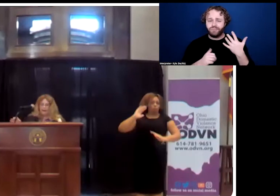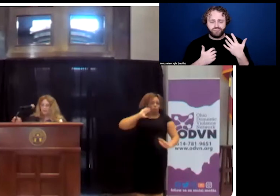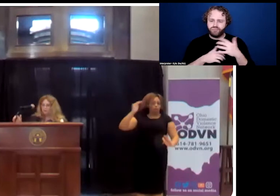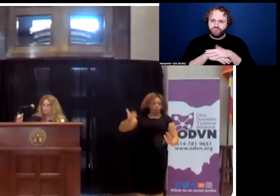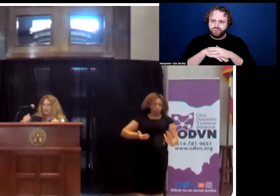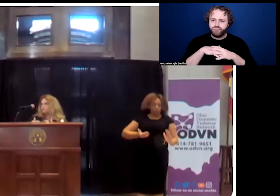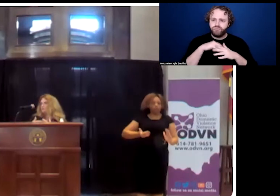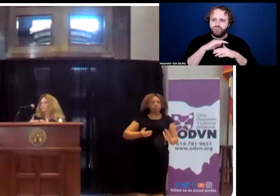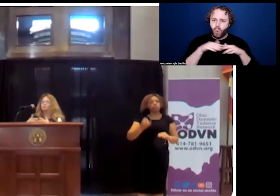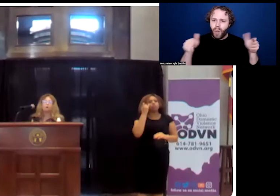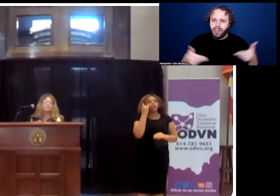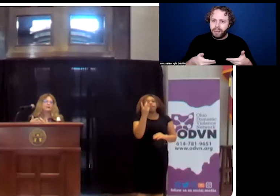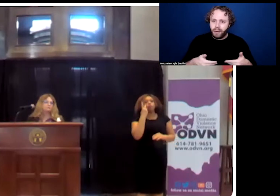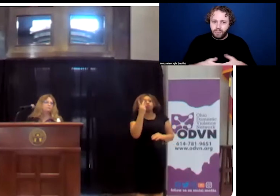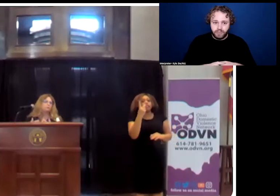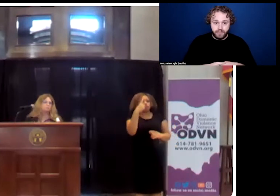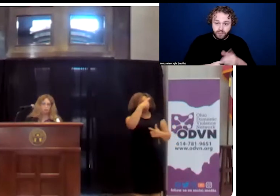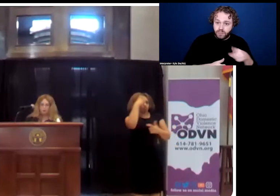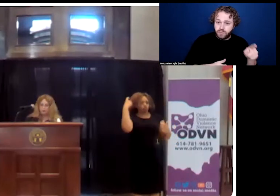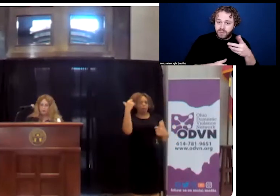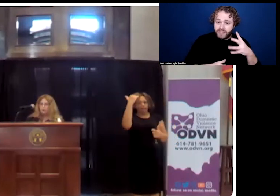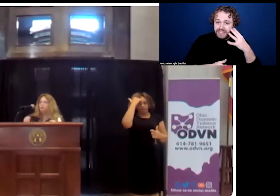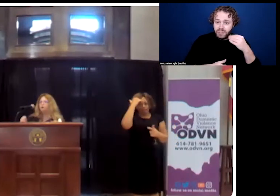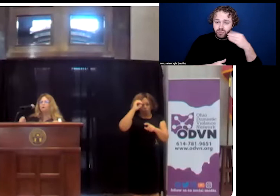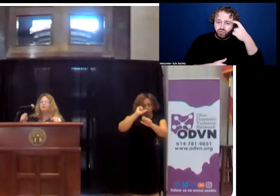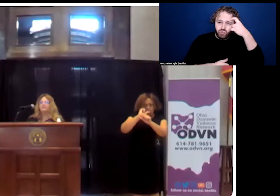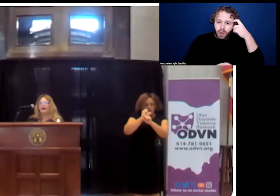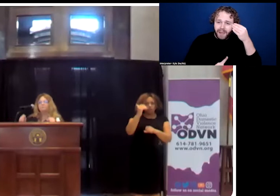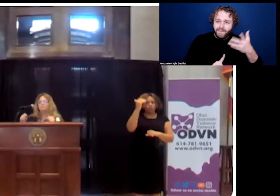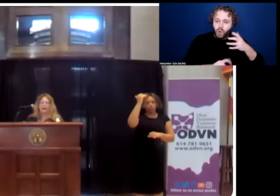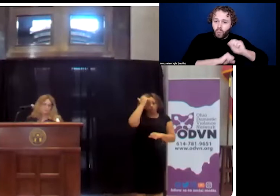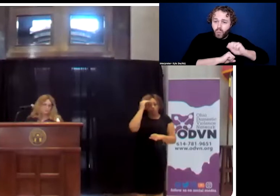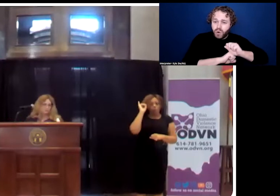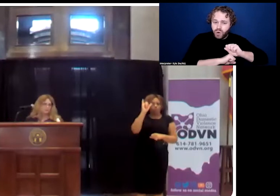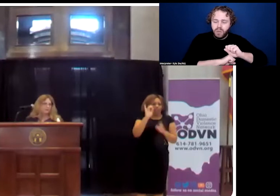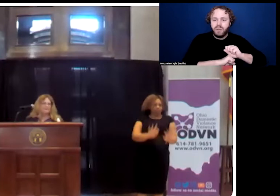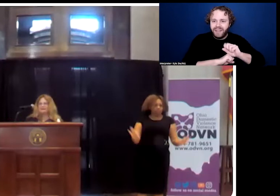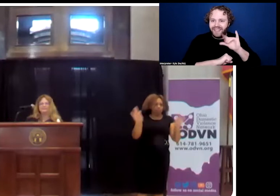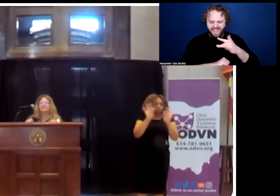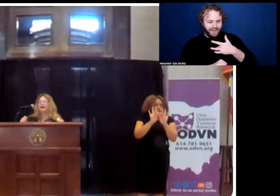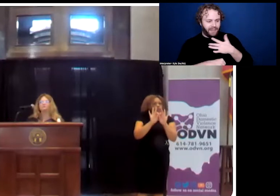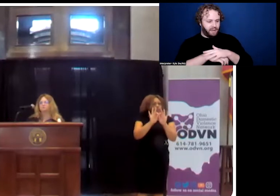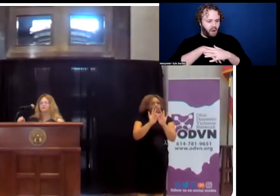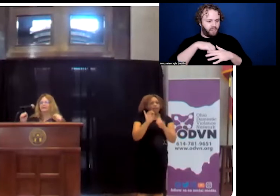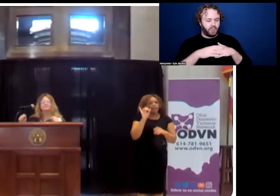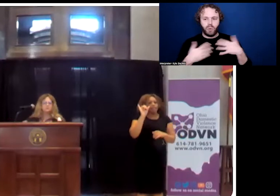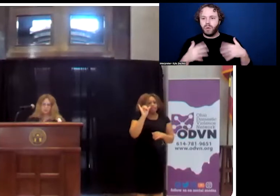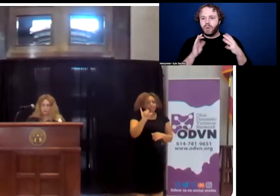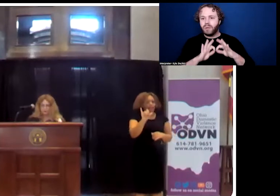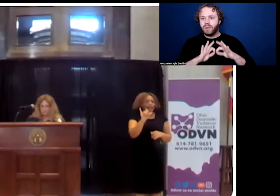And if you've ever done trauma informed work, you know that that matters. That isn't extra. That's mission critical,